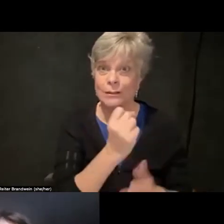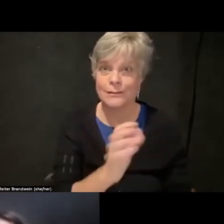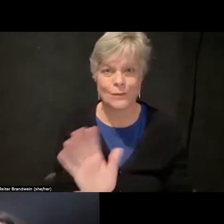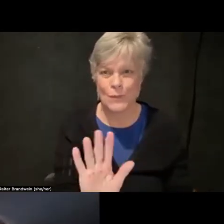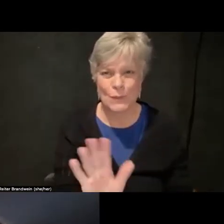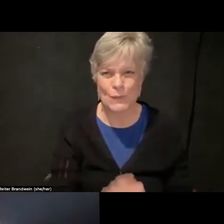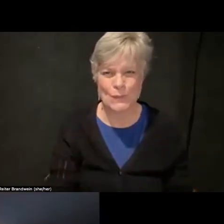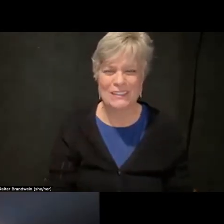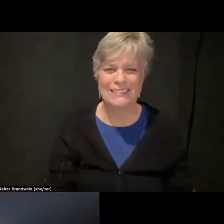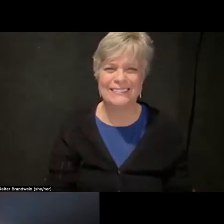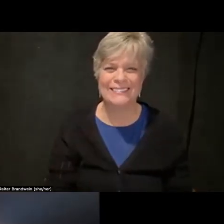But I guess I'm remembering one time